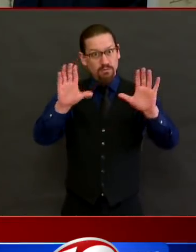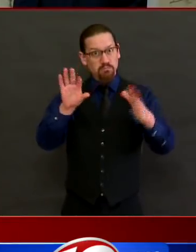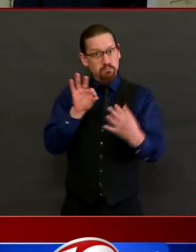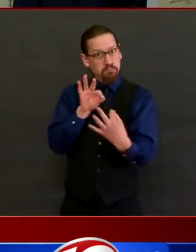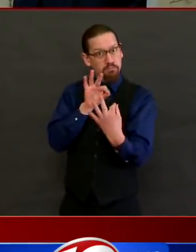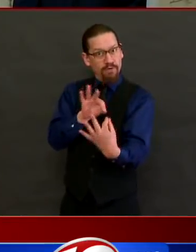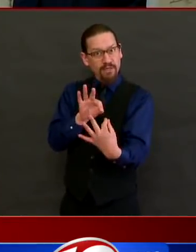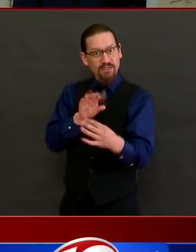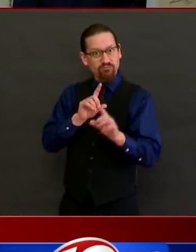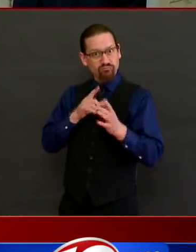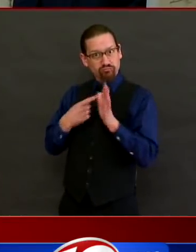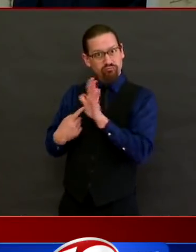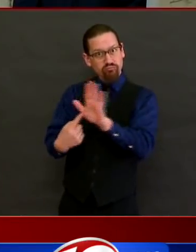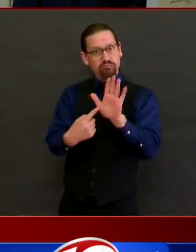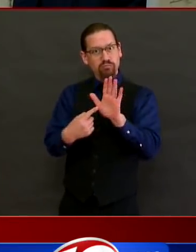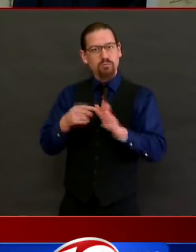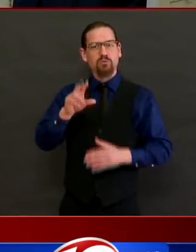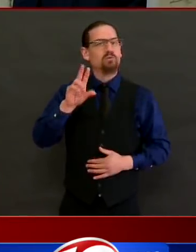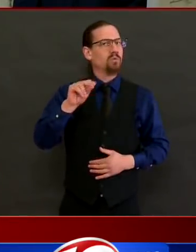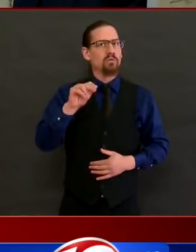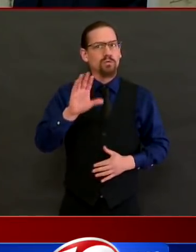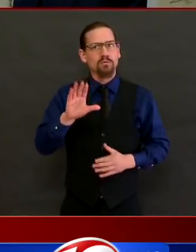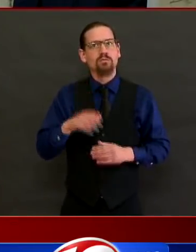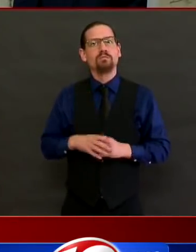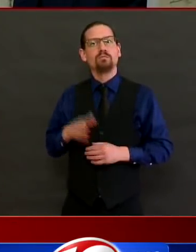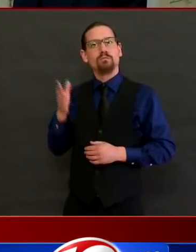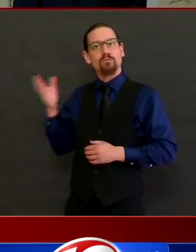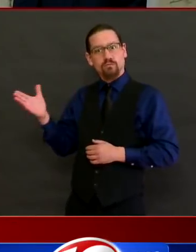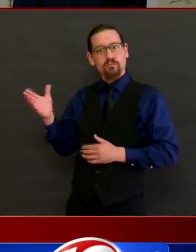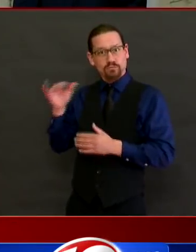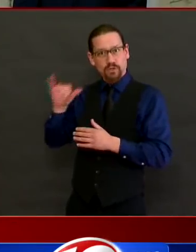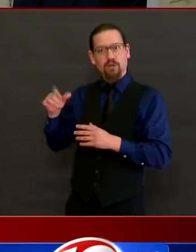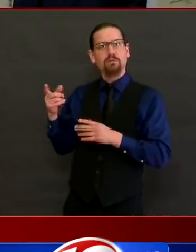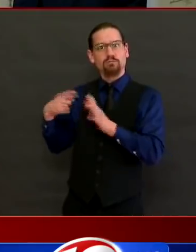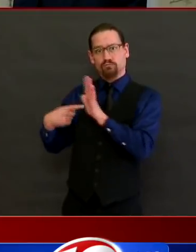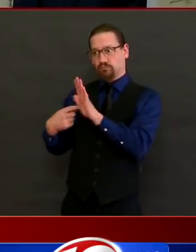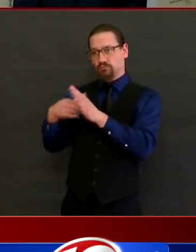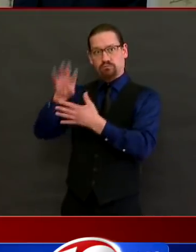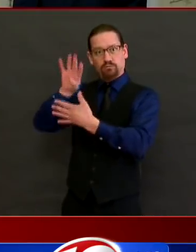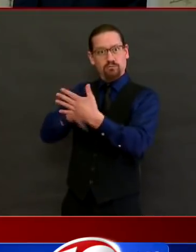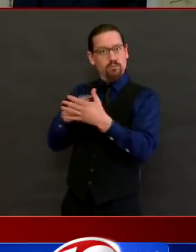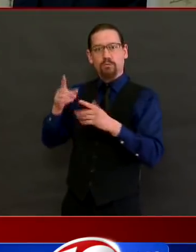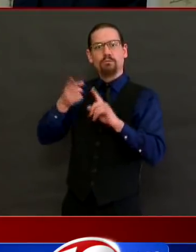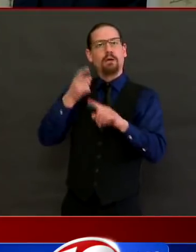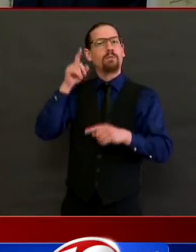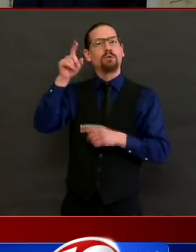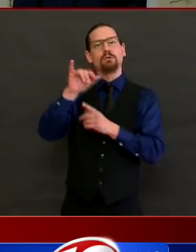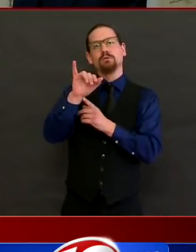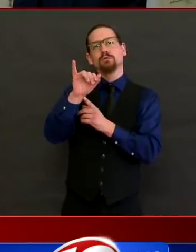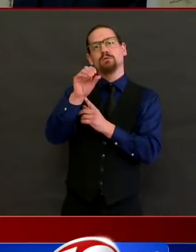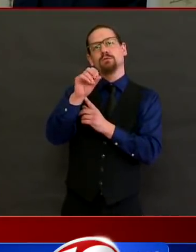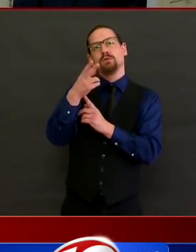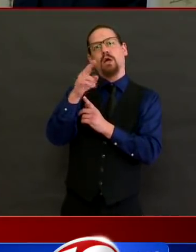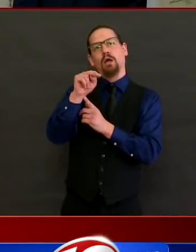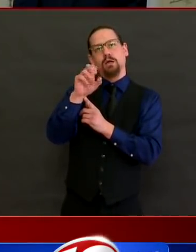OFF OF A FRAMEWORK THAT HAS BEEN PROVIDED TO US FROM JOHNS HOPKINS UNIVERSITY. WE REACHED OUT TO JOHNS HOPKINS